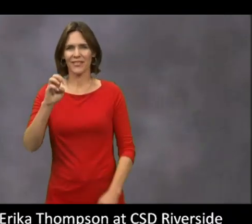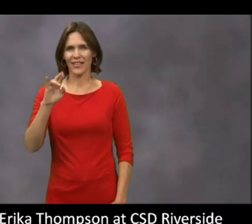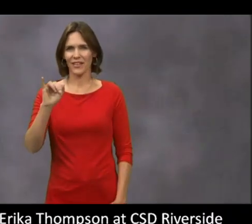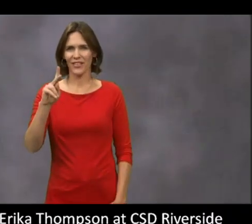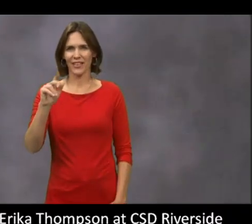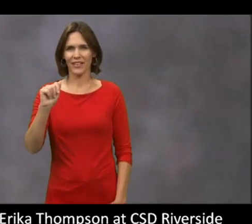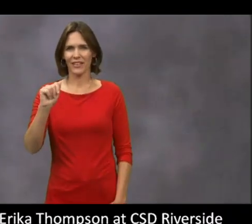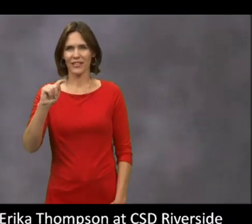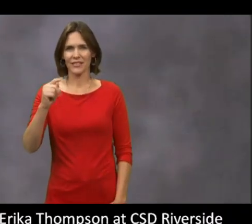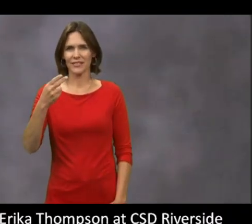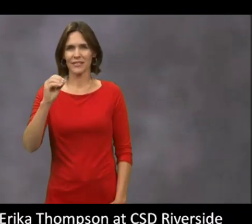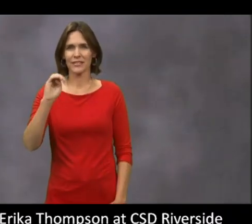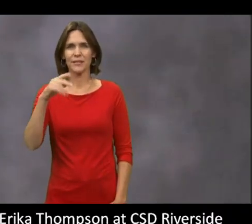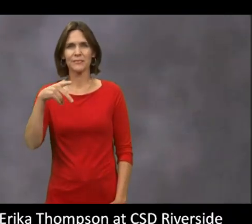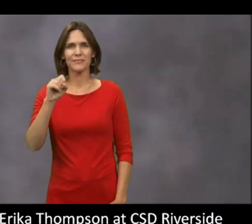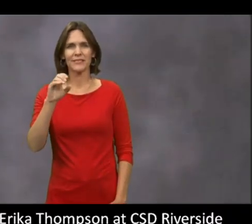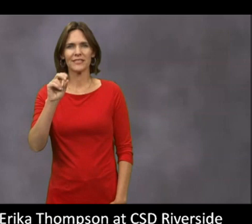Hi I'm Erka Thompson at CSD Riverside